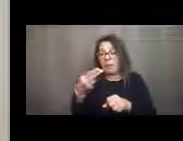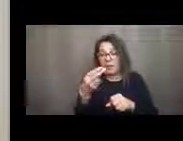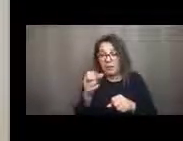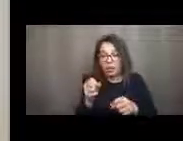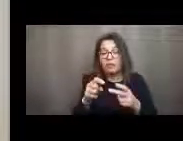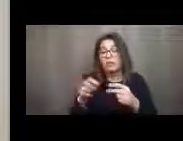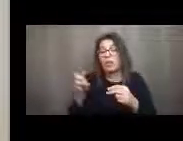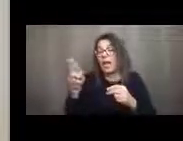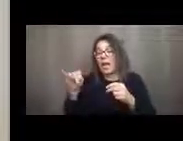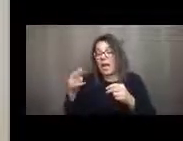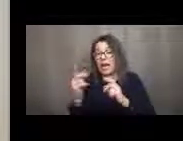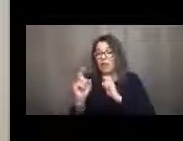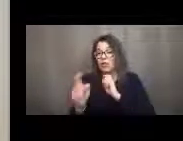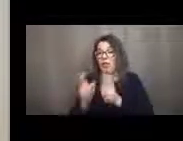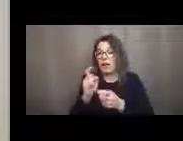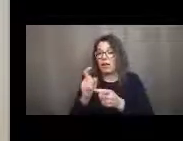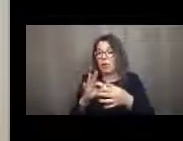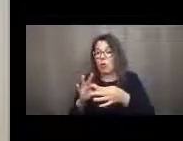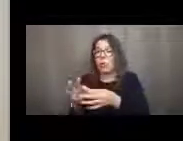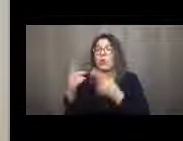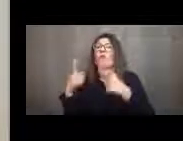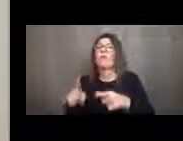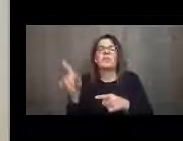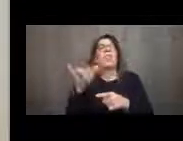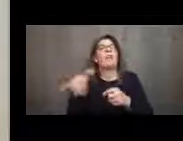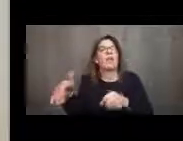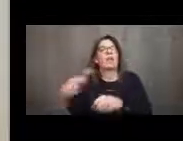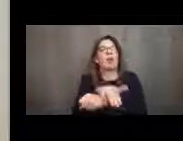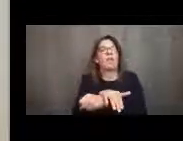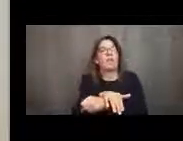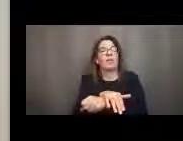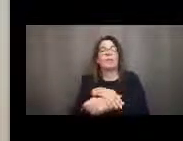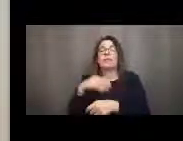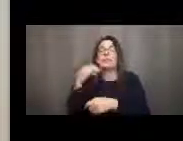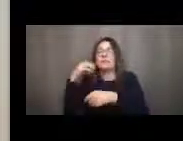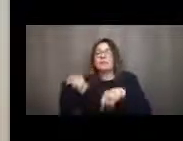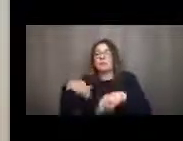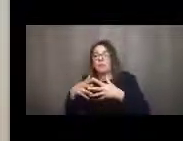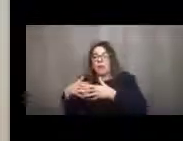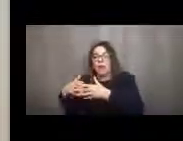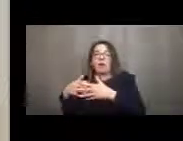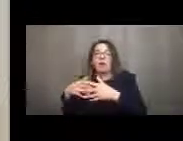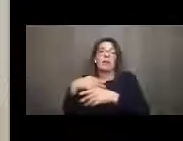grants or cooperative agreements. So, this includes domestic, foreign, private,